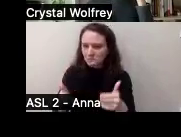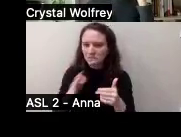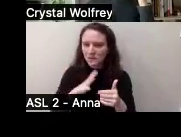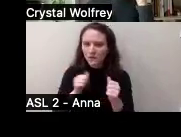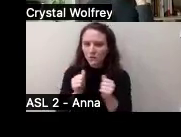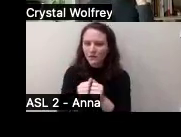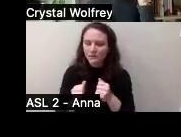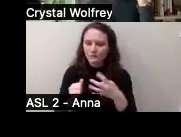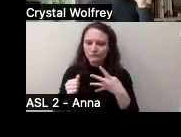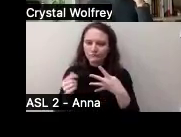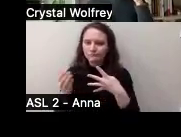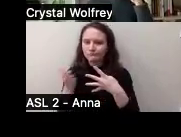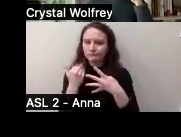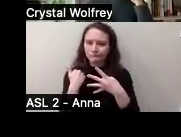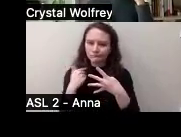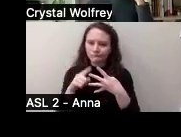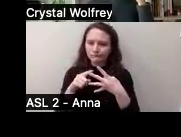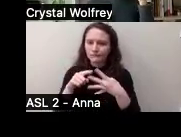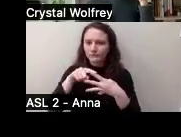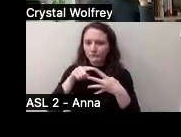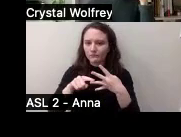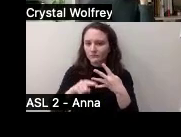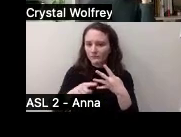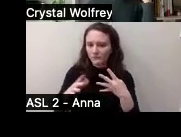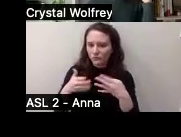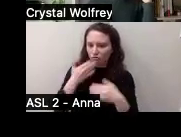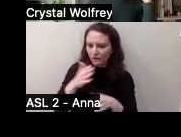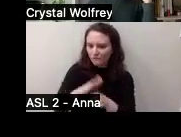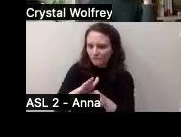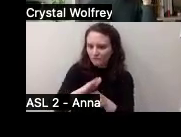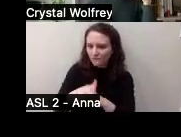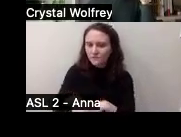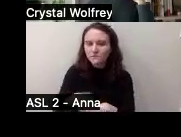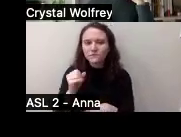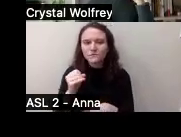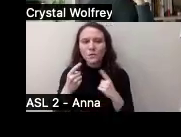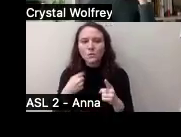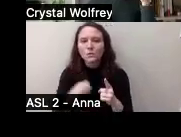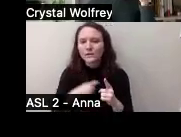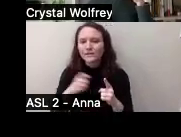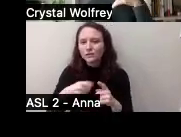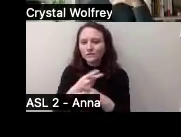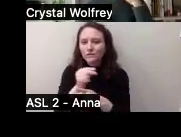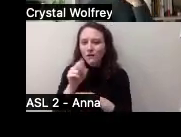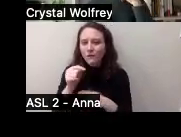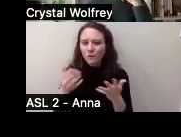So obviously the implications to aim four are important here as well. We would need to look into what we could accomplish towards that aim